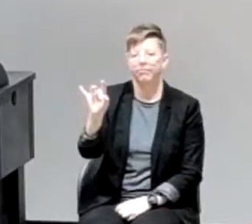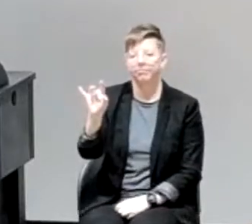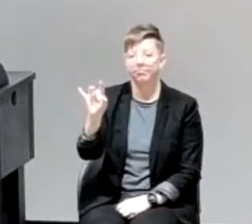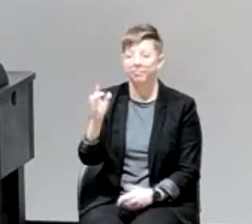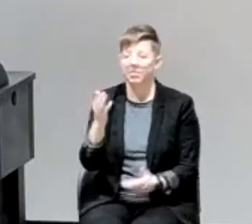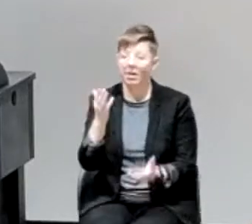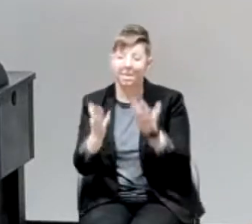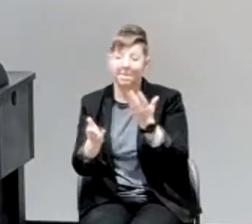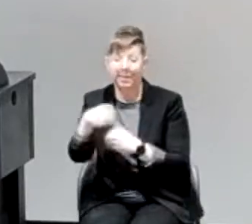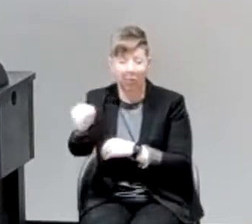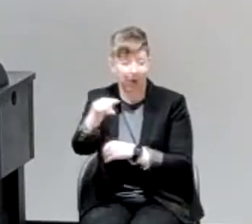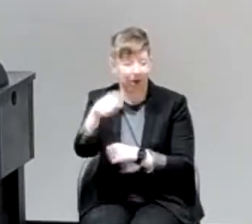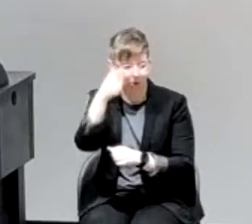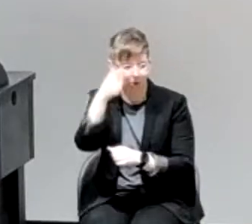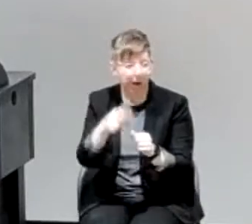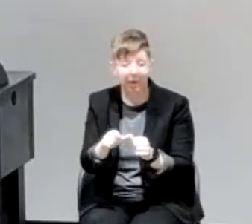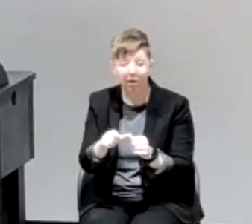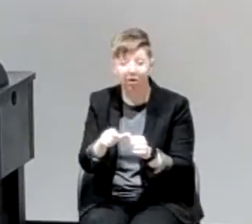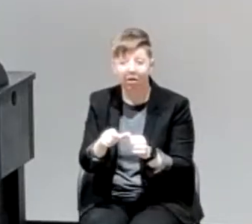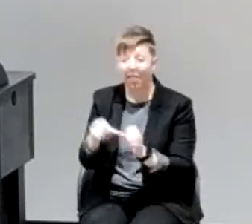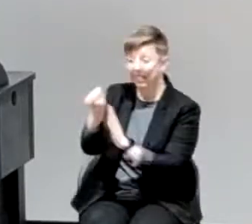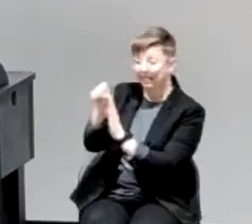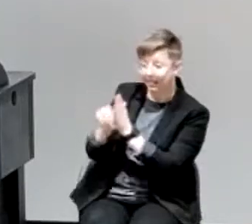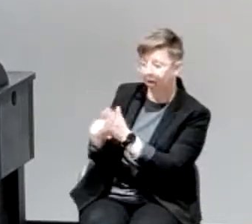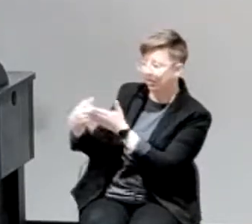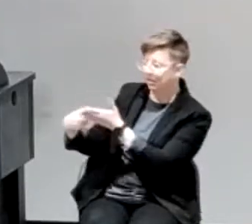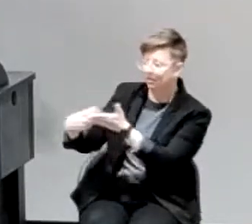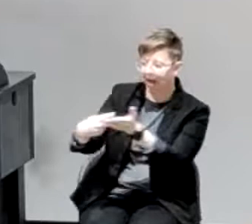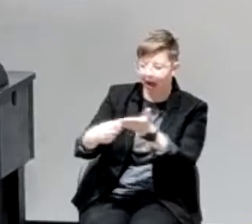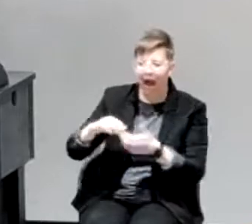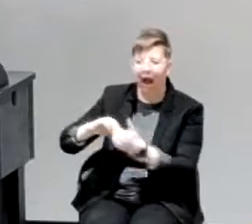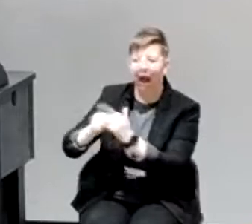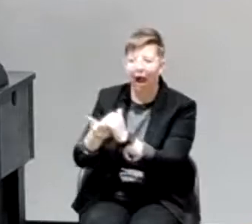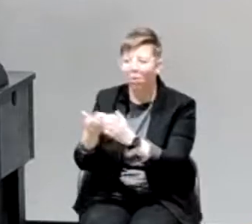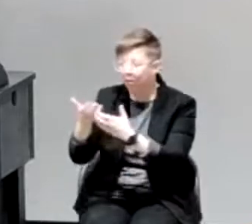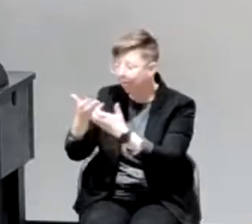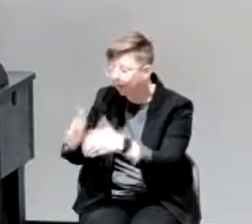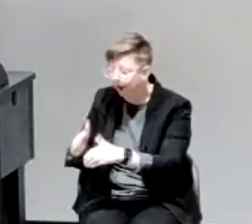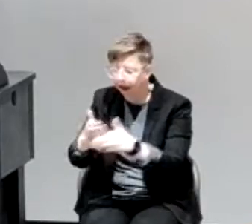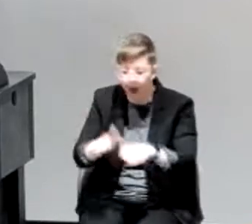sure will delivered and launched an institution against all odds and you've always been against